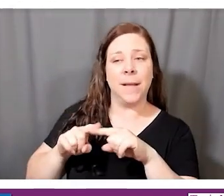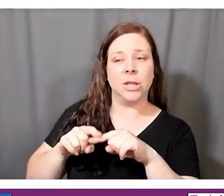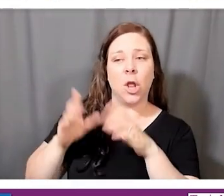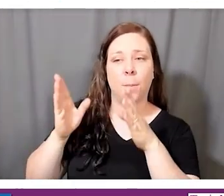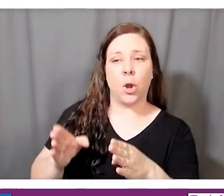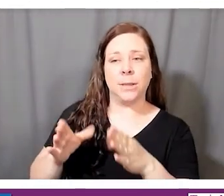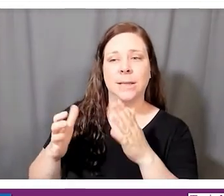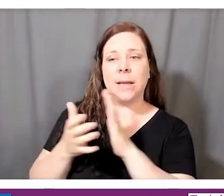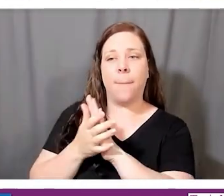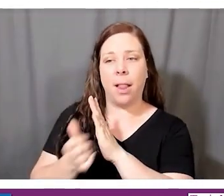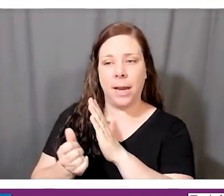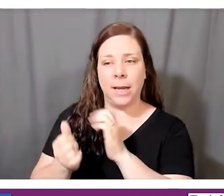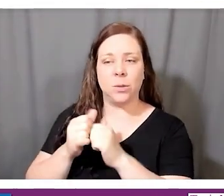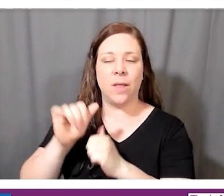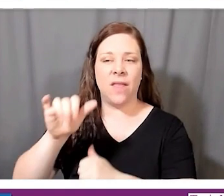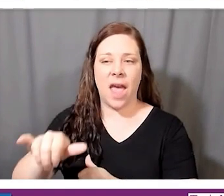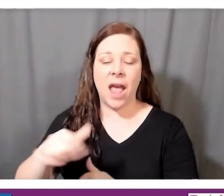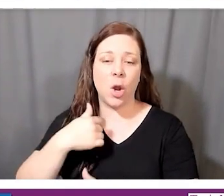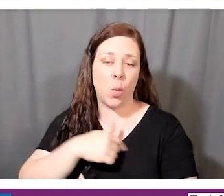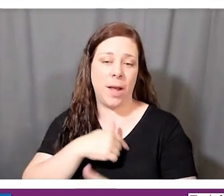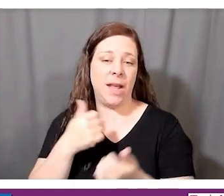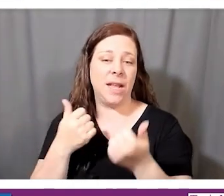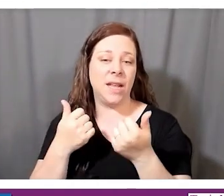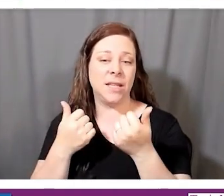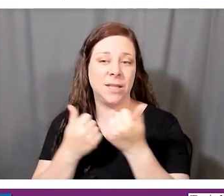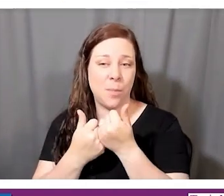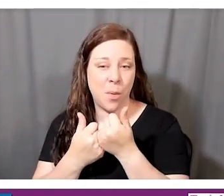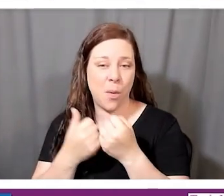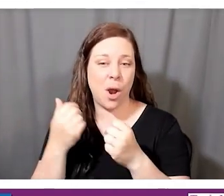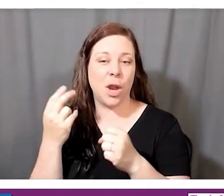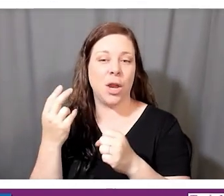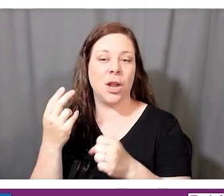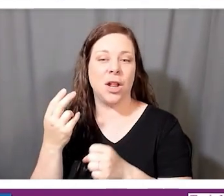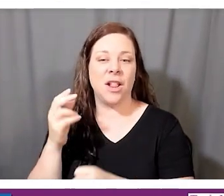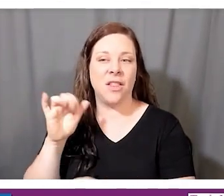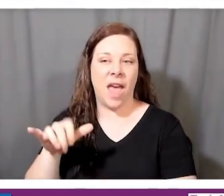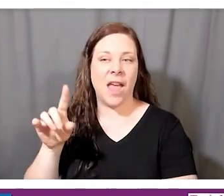So we support use of Dragon Naturally, but I don't have a lot of expertise in it.